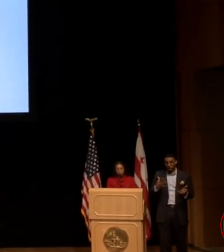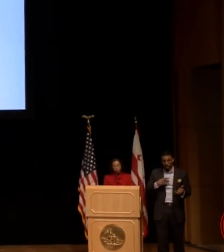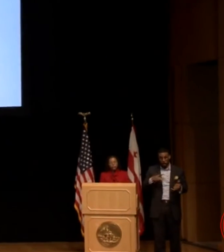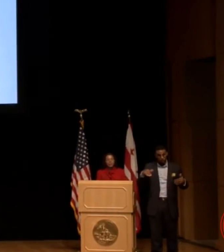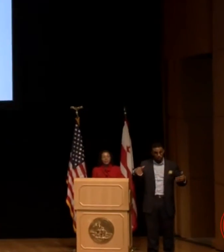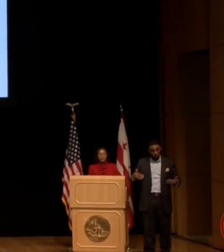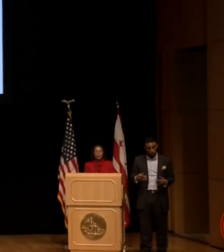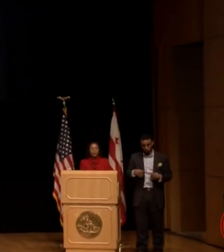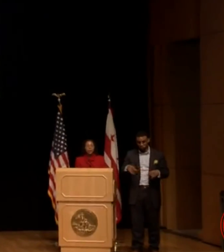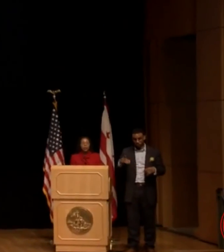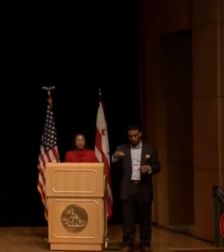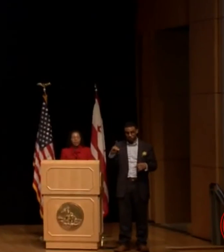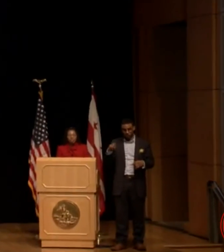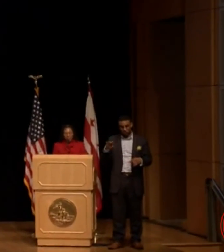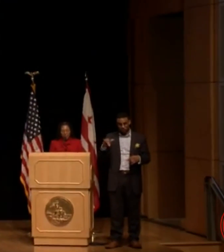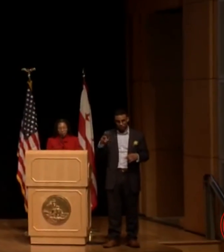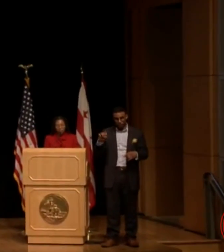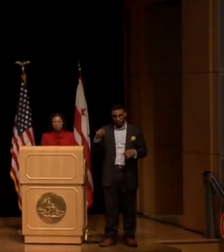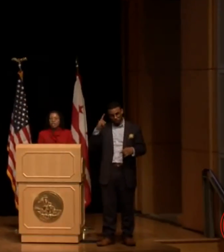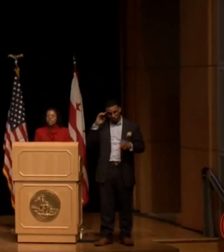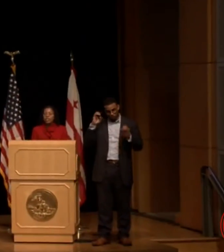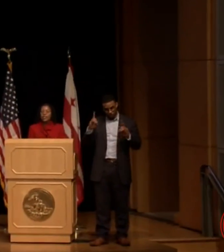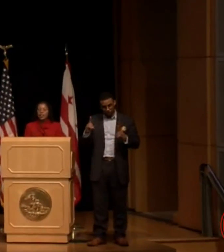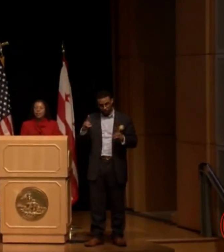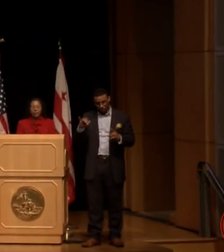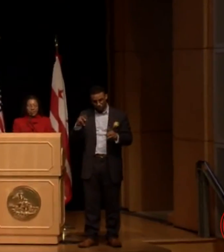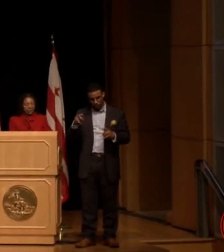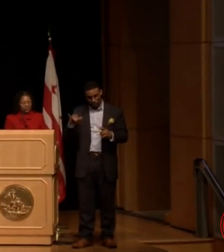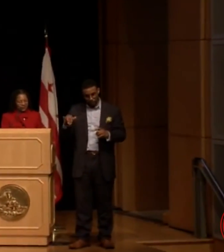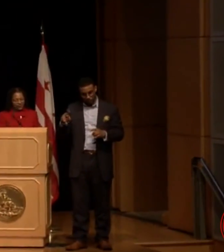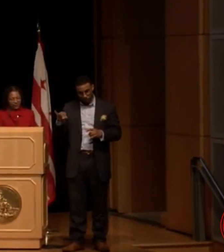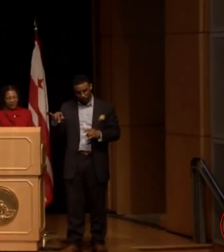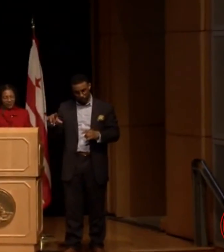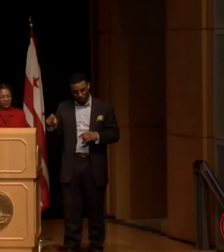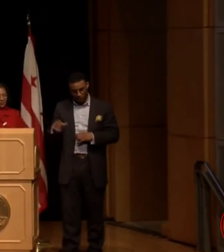INTRODUCE THE DEPUTY MAYOR FOR EDUCATION, JENNIE NILES.